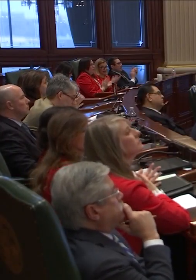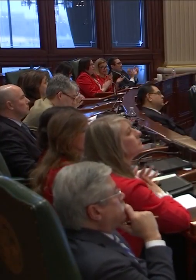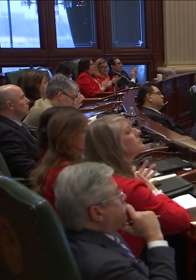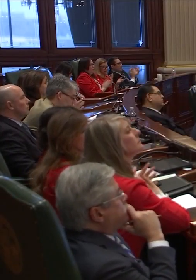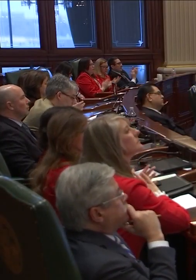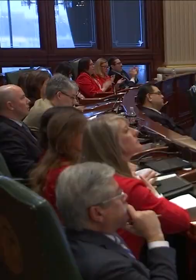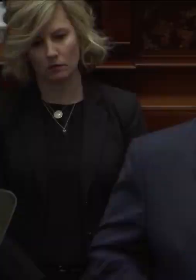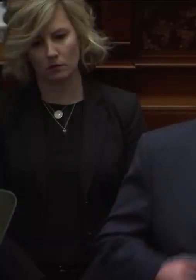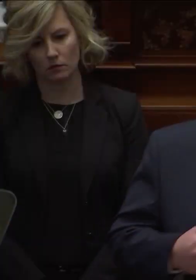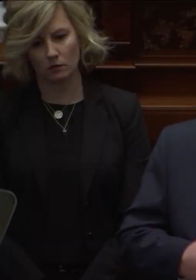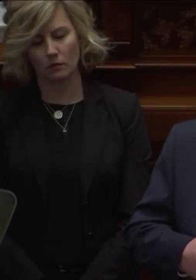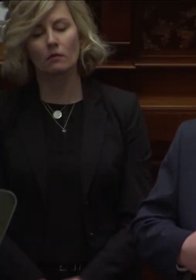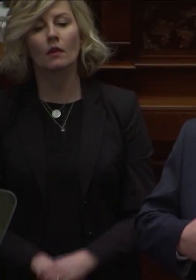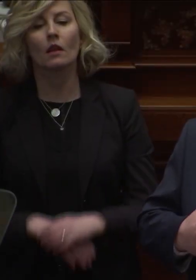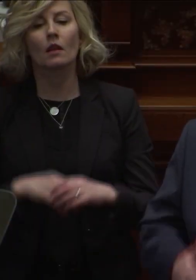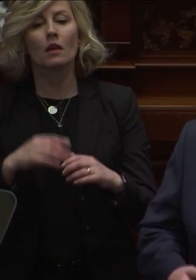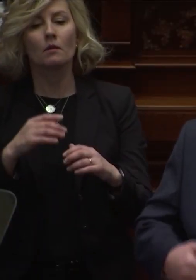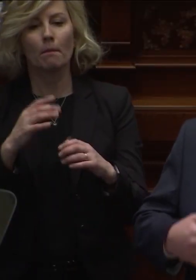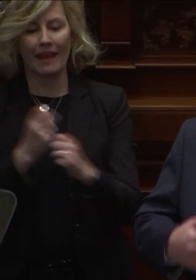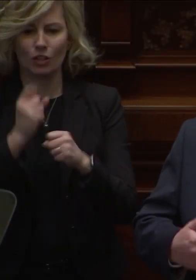GOVERNMENT SERVICES ANY MORE.